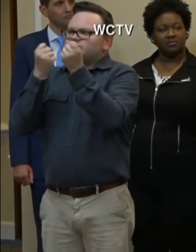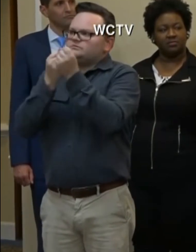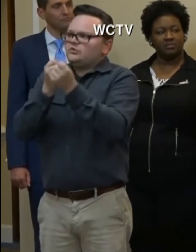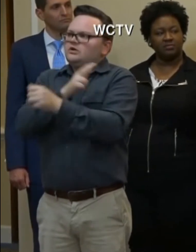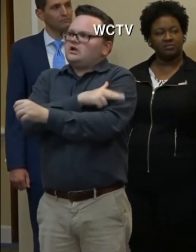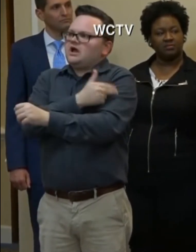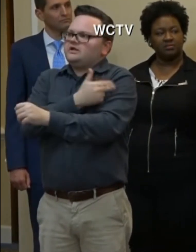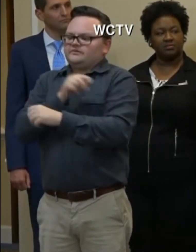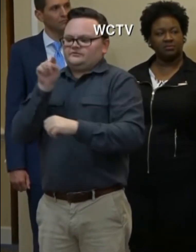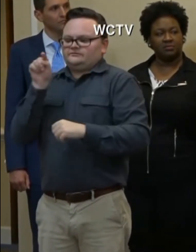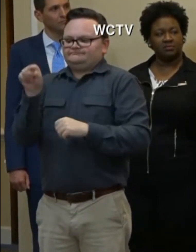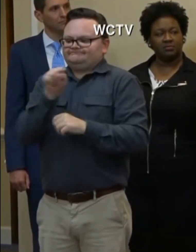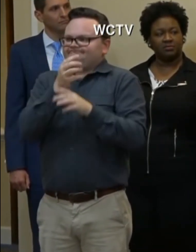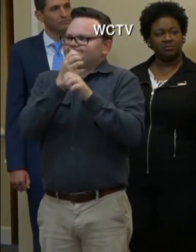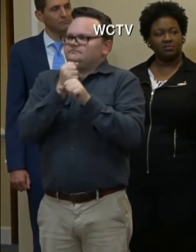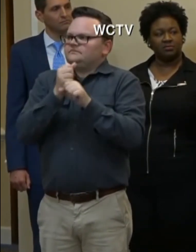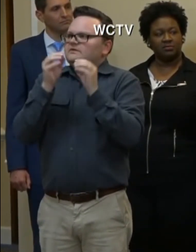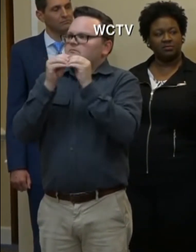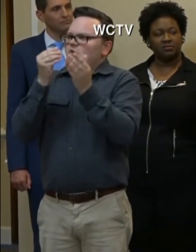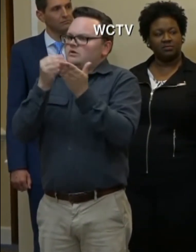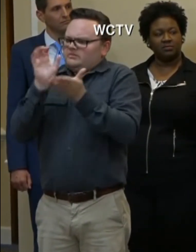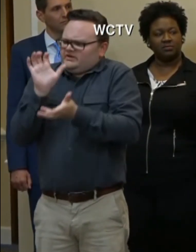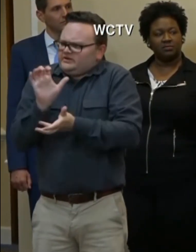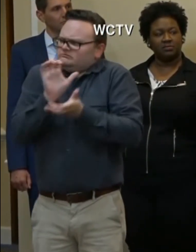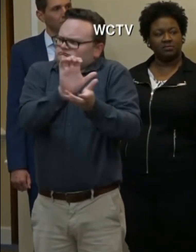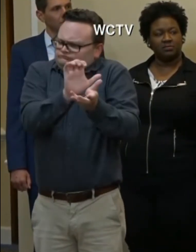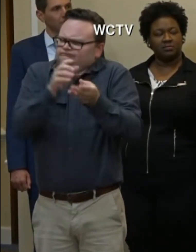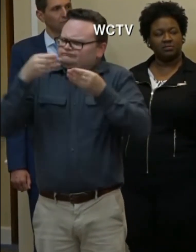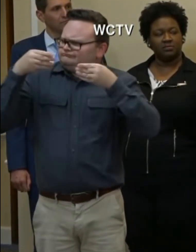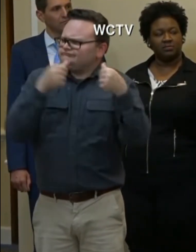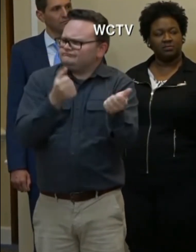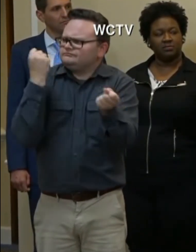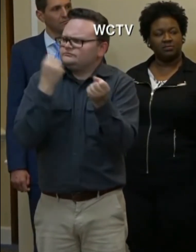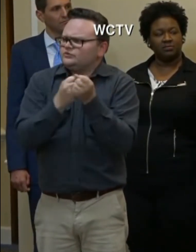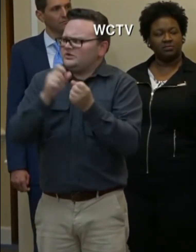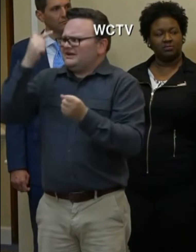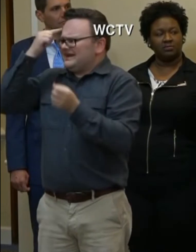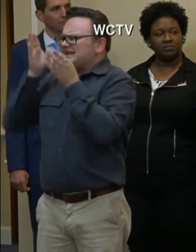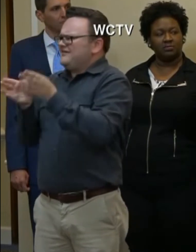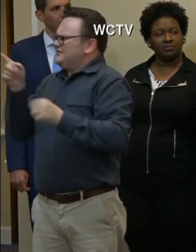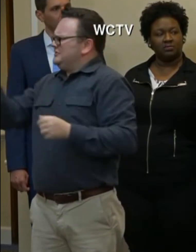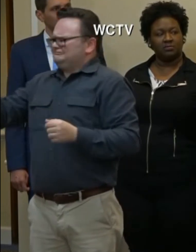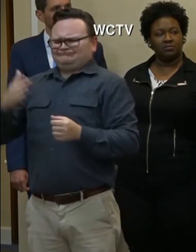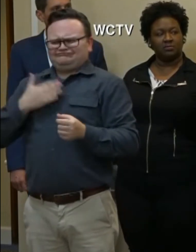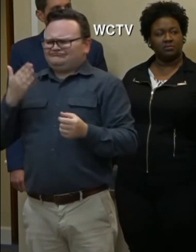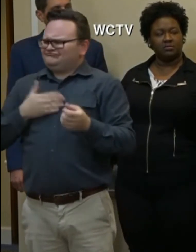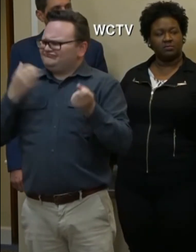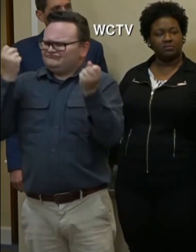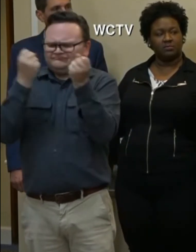additional funding the governor was very supportive especially as hospitals are